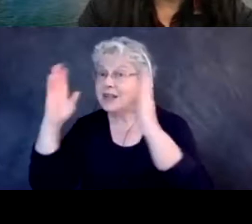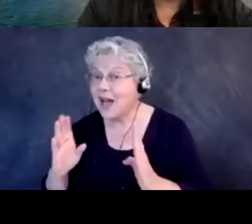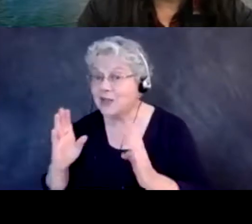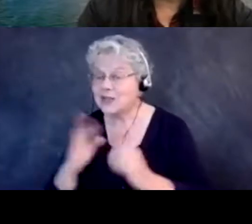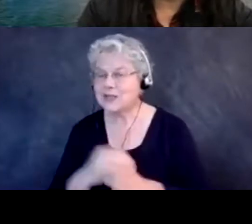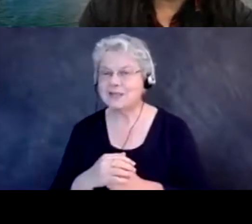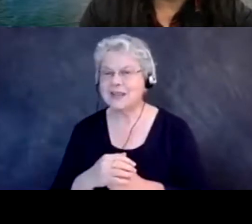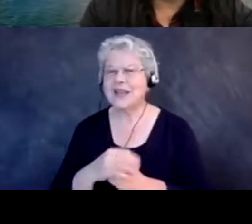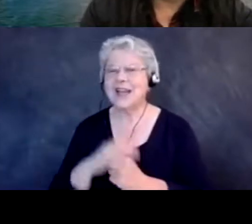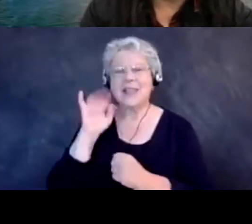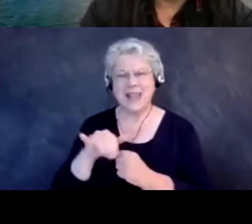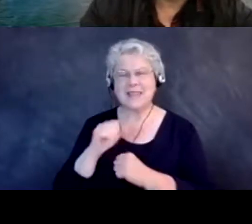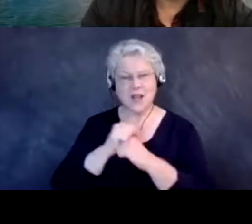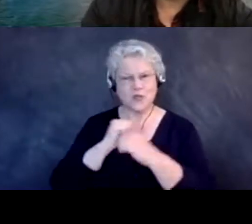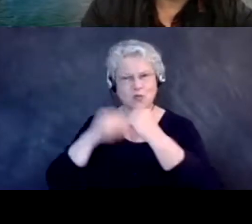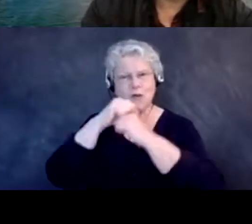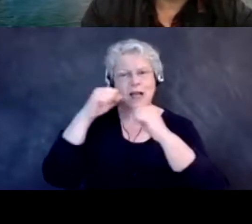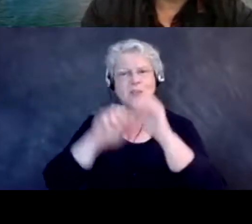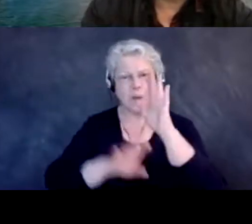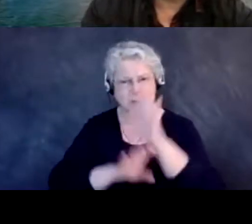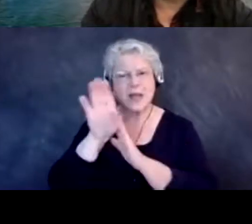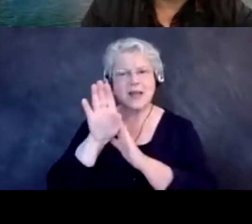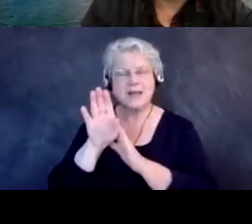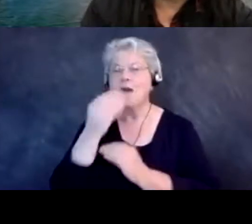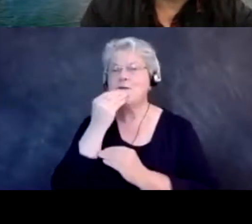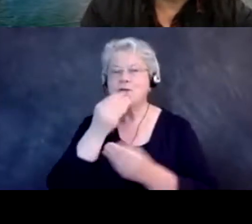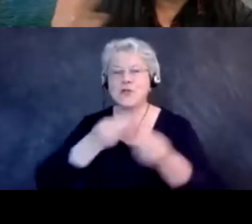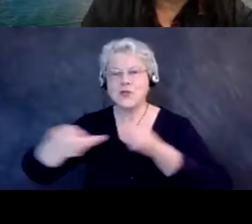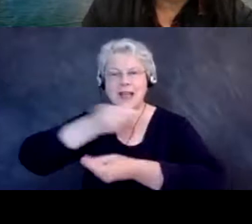infrastructure got built. That's how food was exchanged. That’s how all this happened with